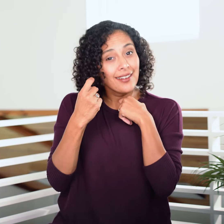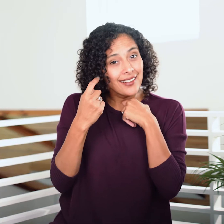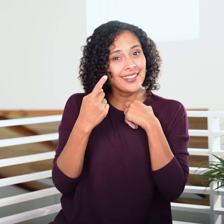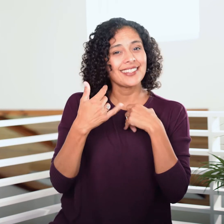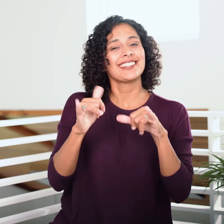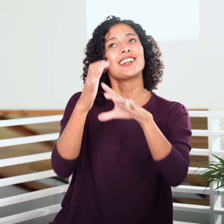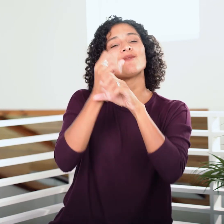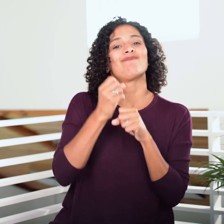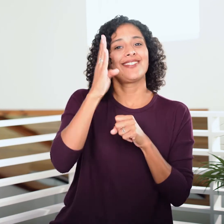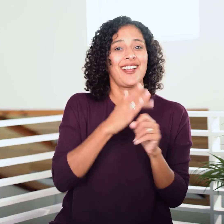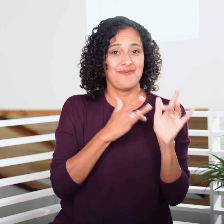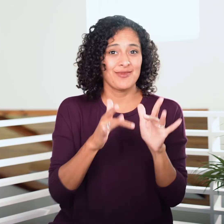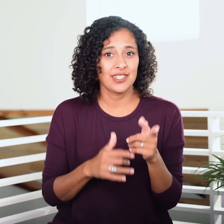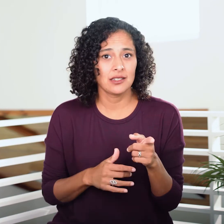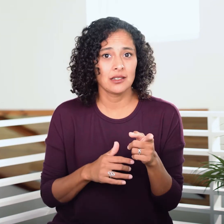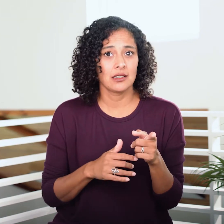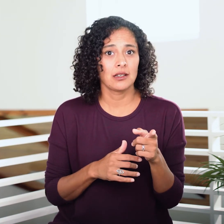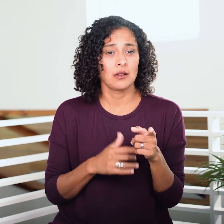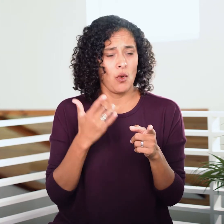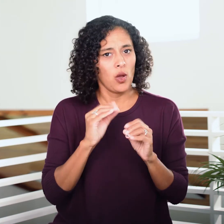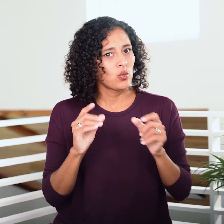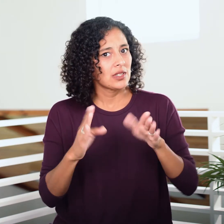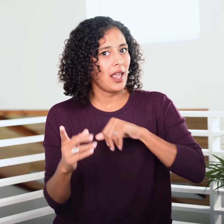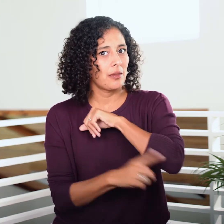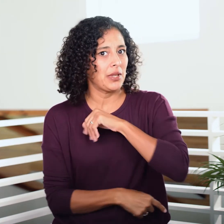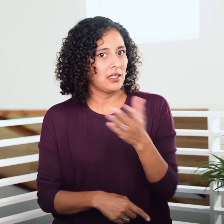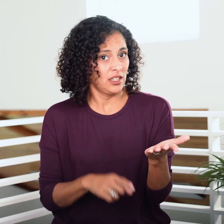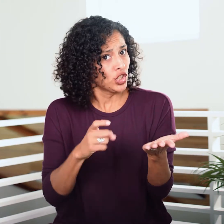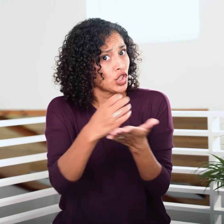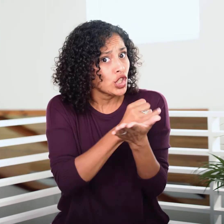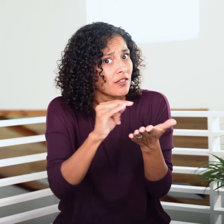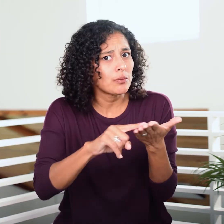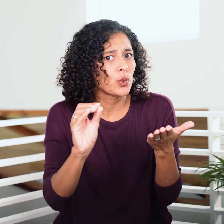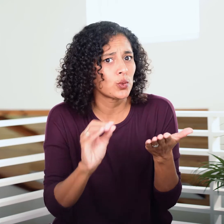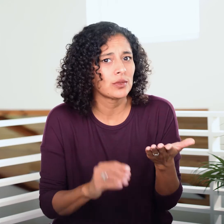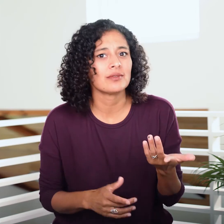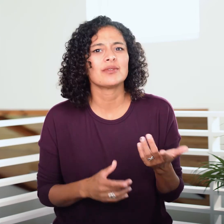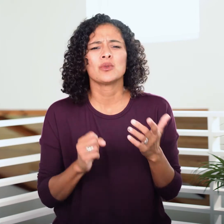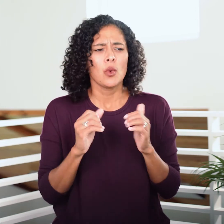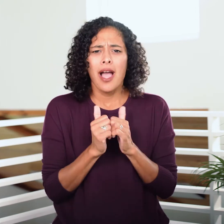but still receives God’s mercy, because she doesn’t get the death penalty she deserves under the law.